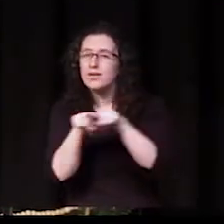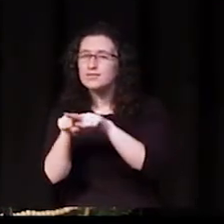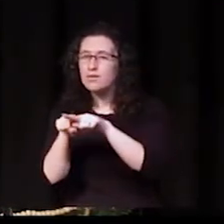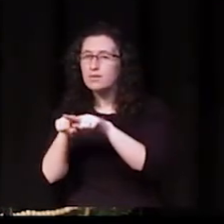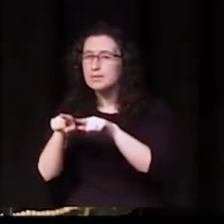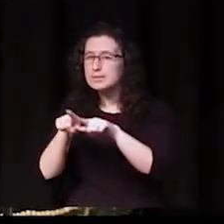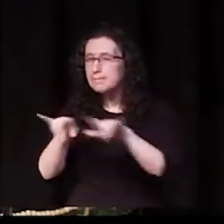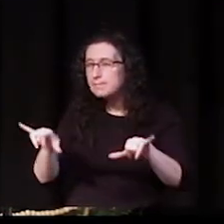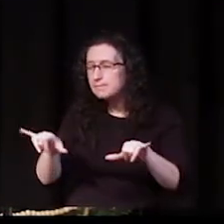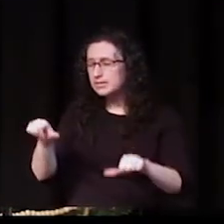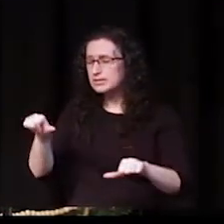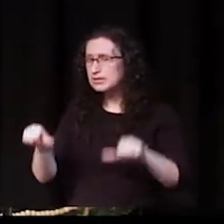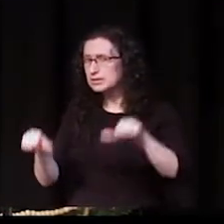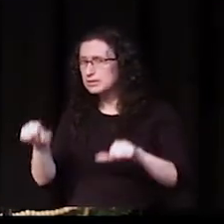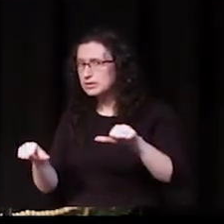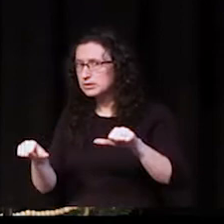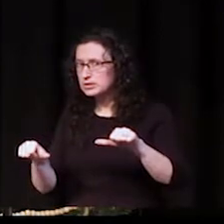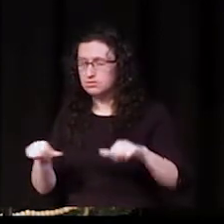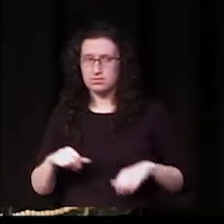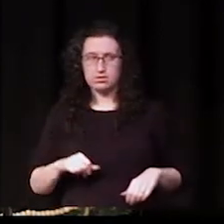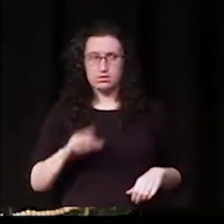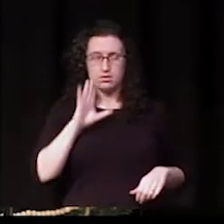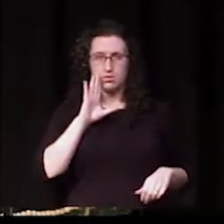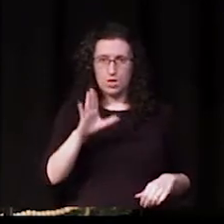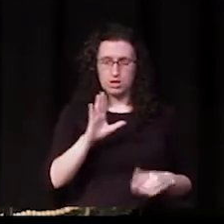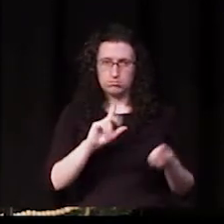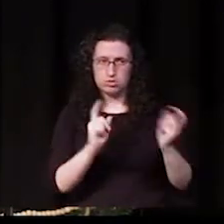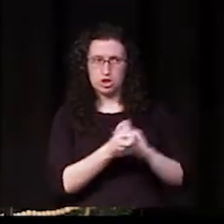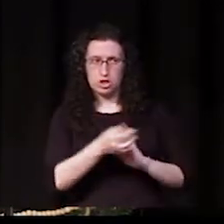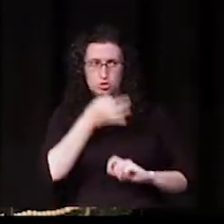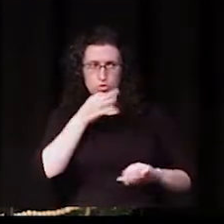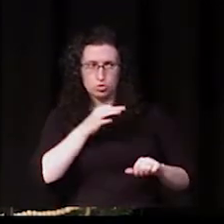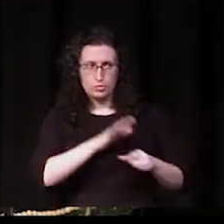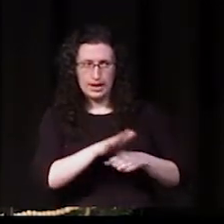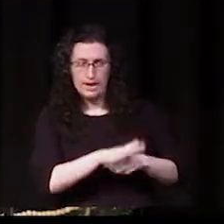Will the changes come in time to salvage some of the things that are dear to us?